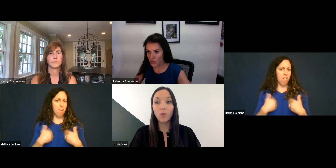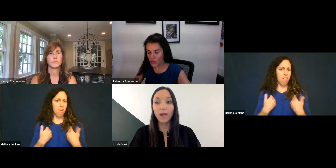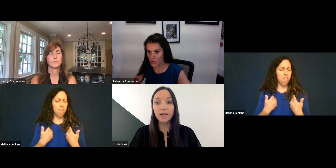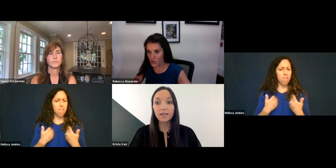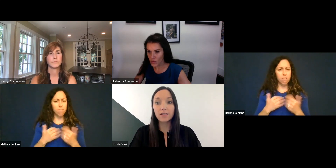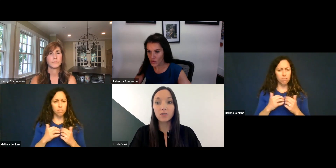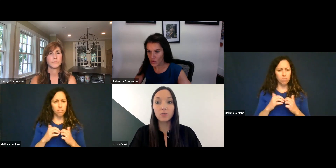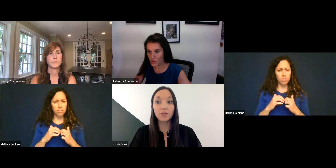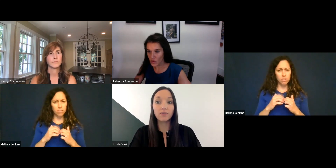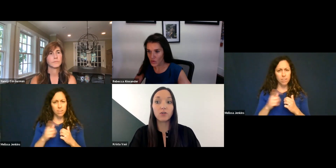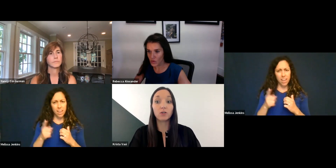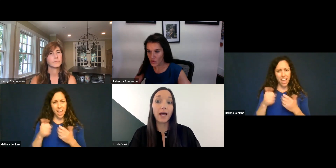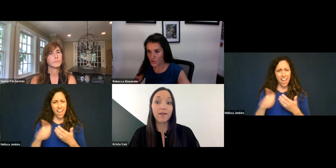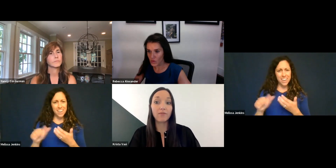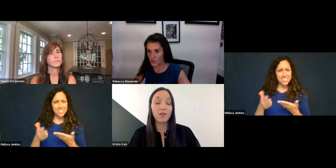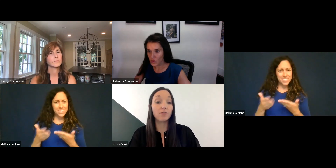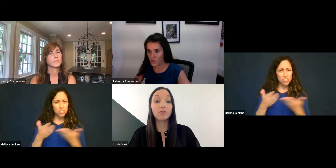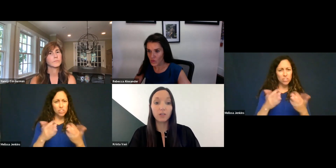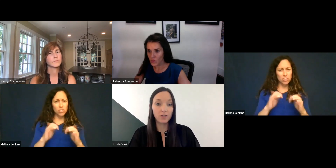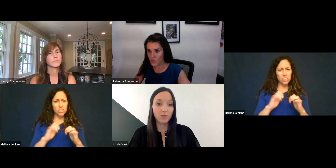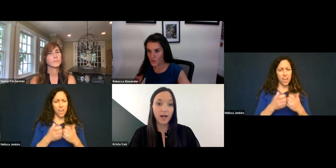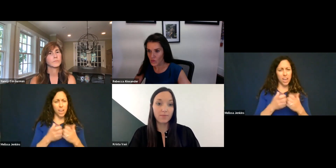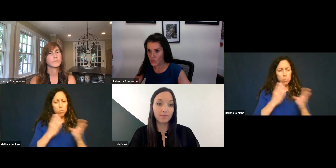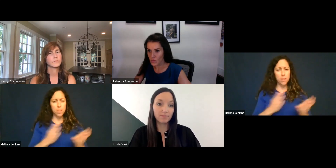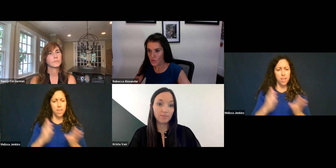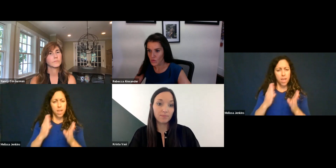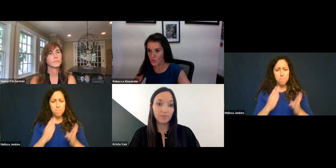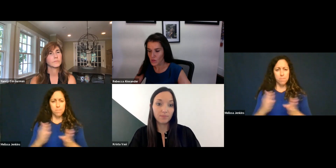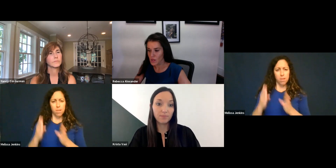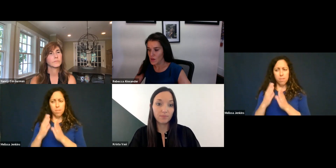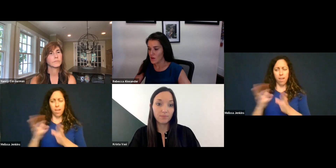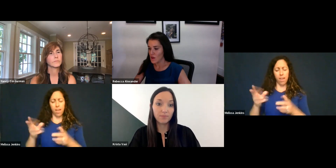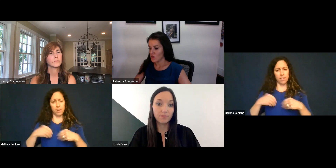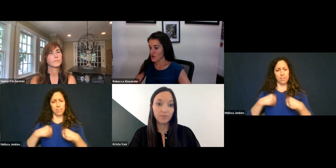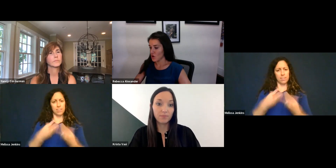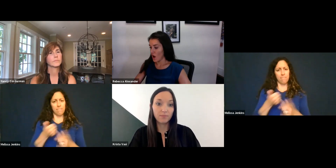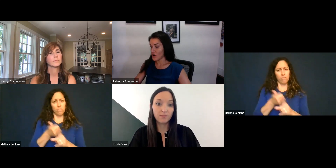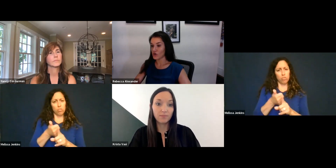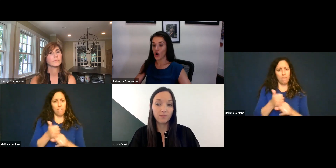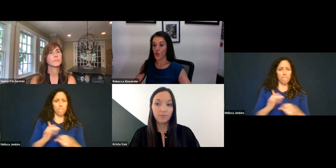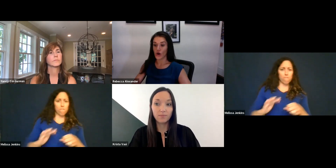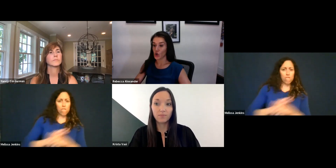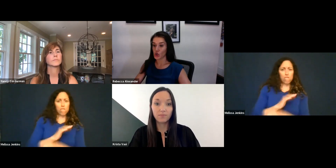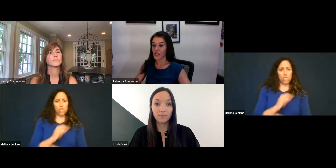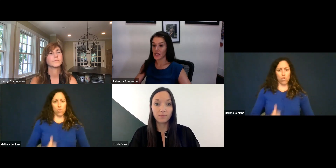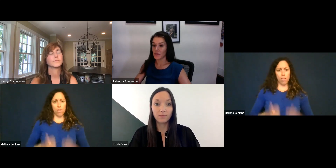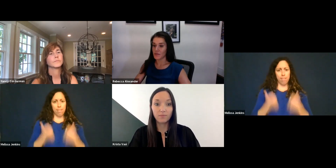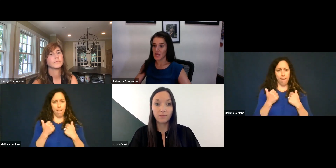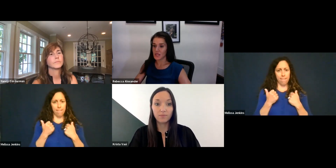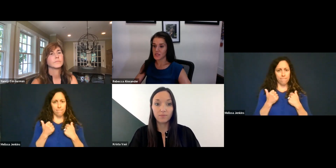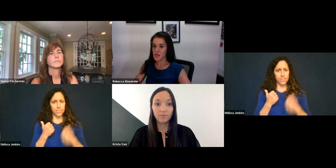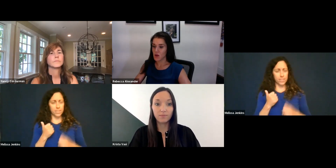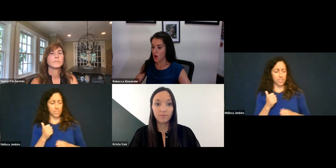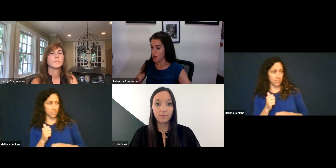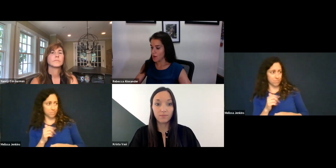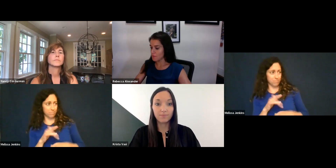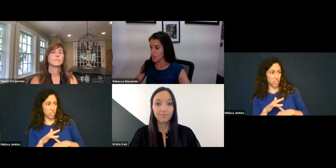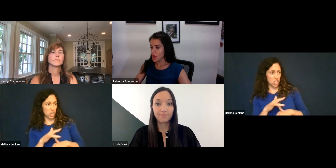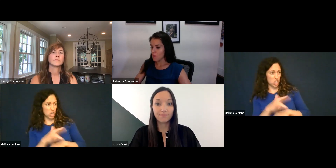ways to live your life in the fullest way? So, I don't know what early means.